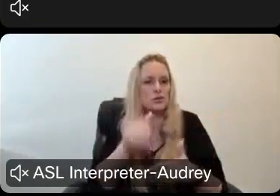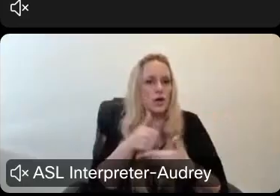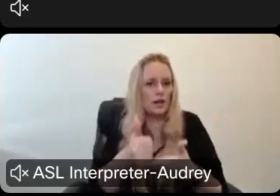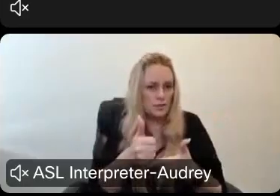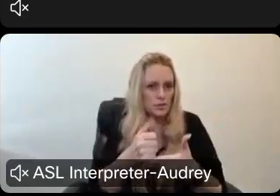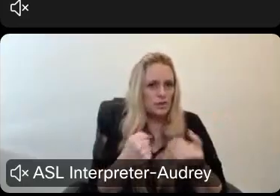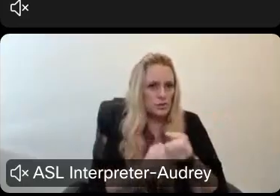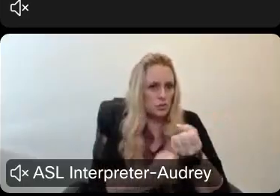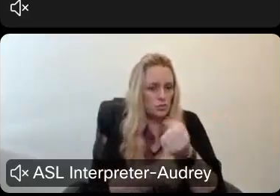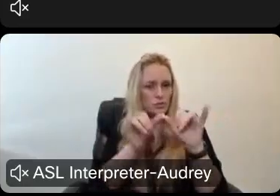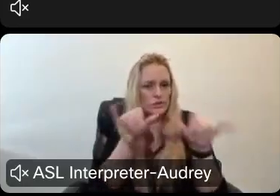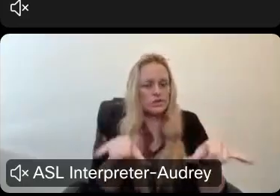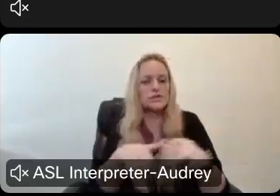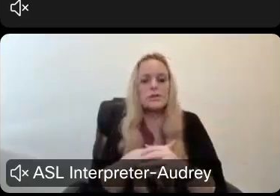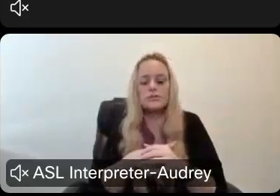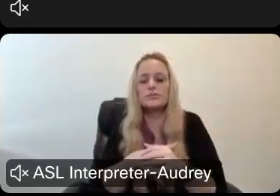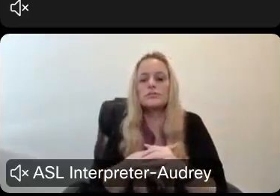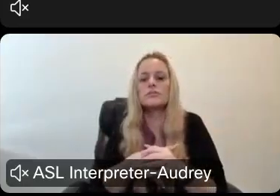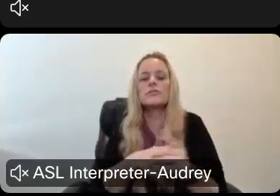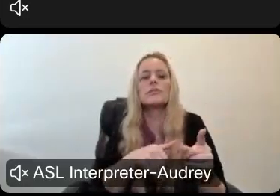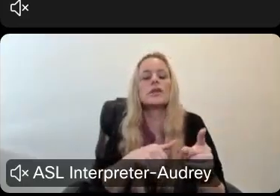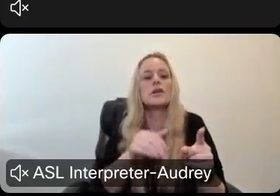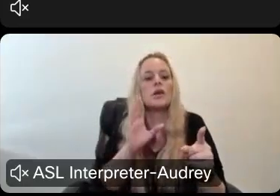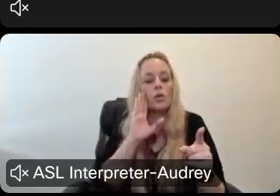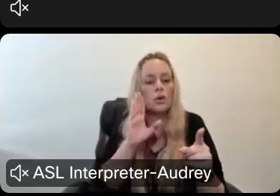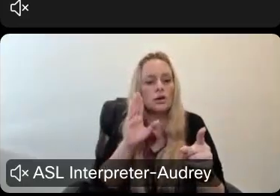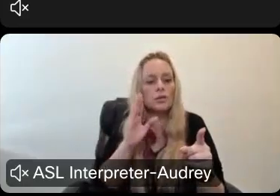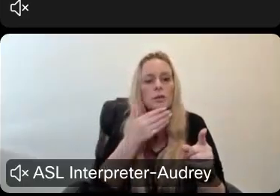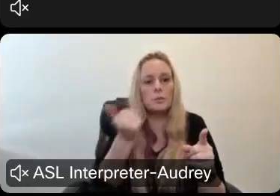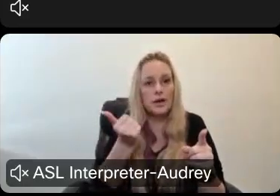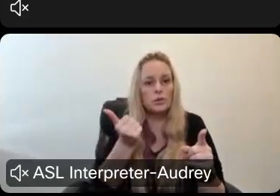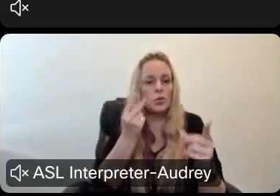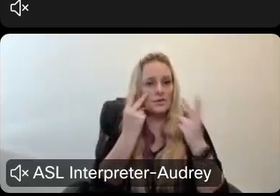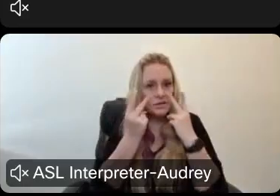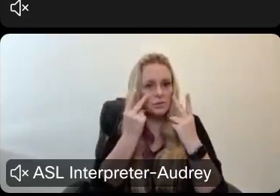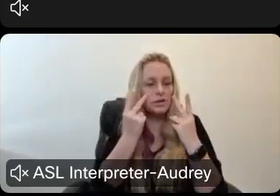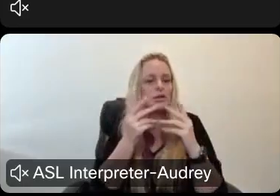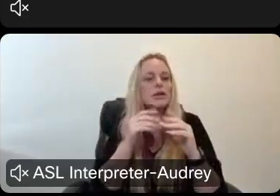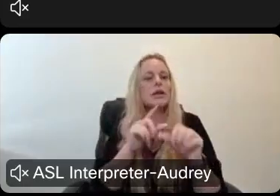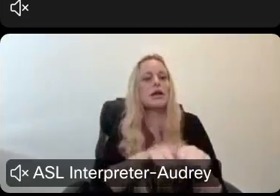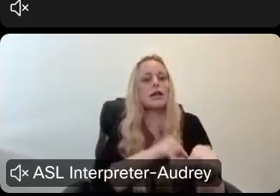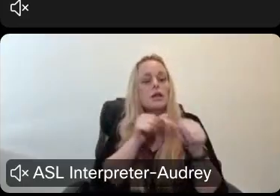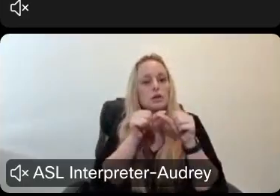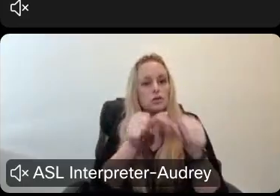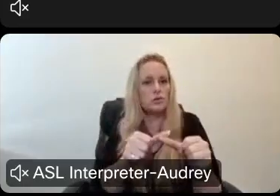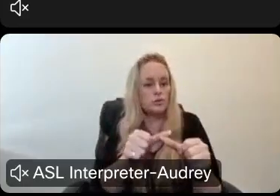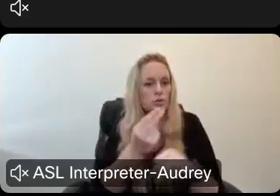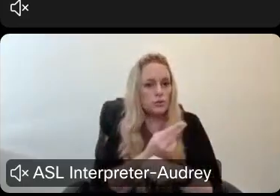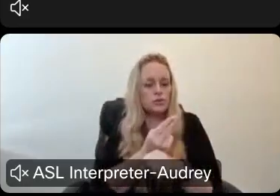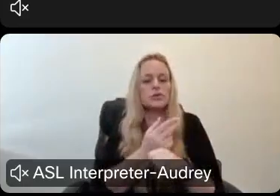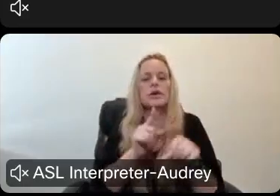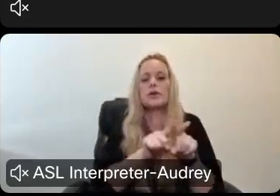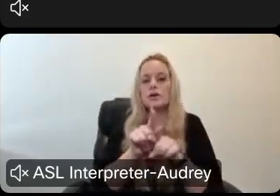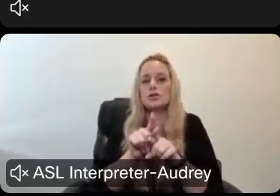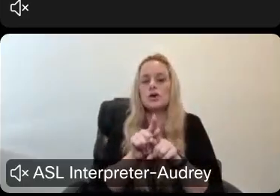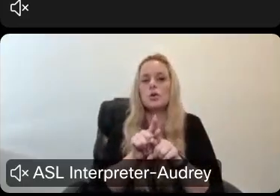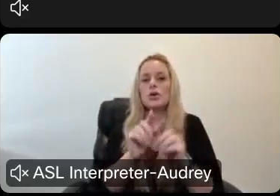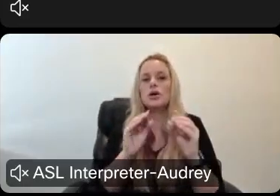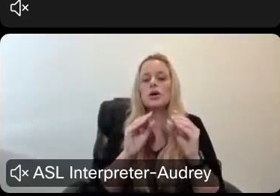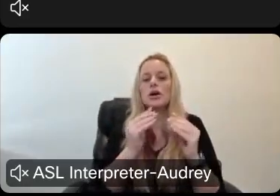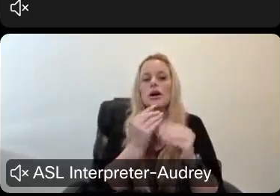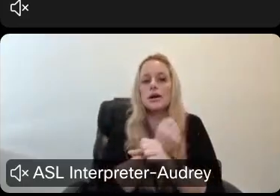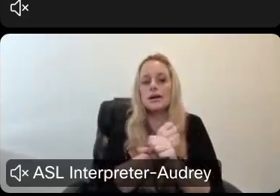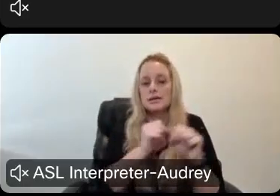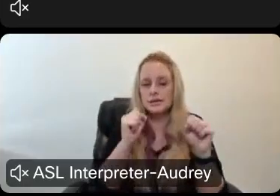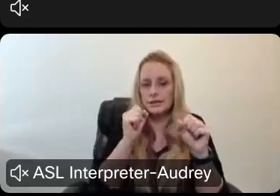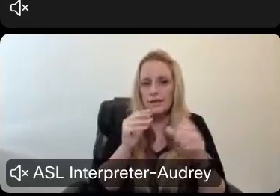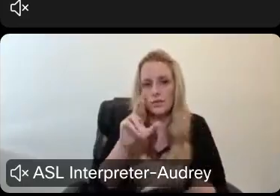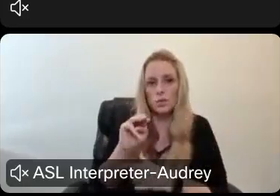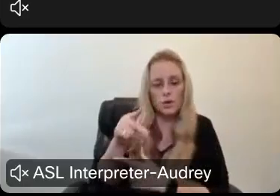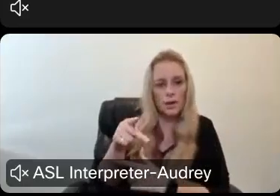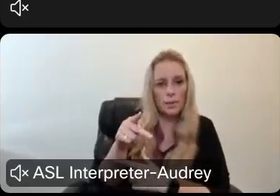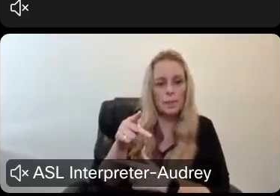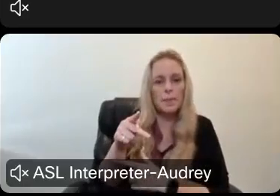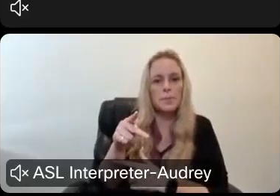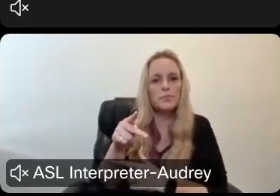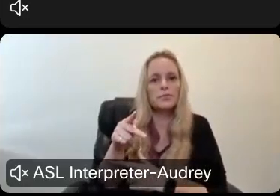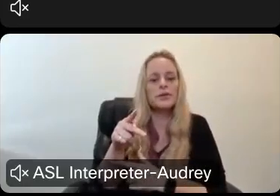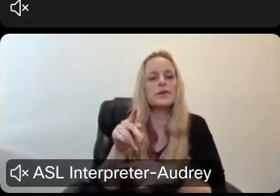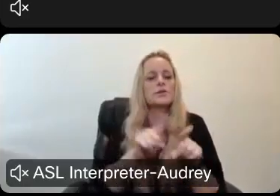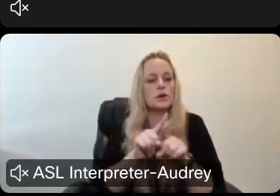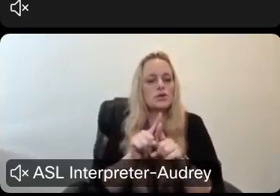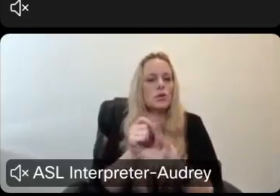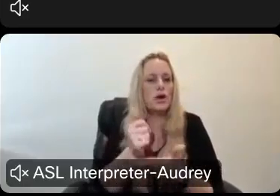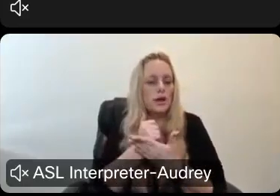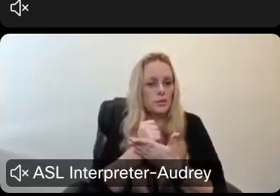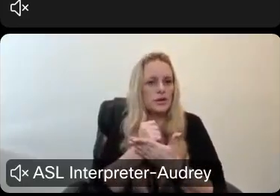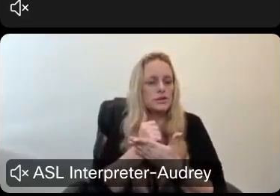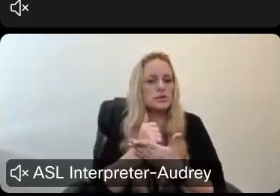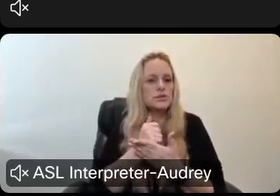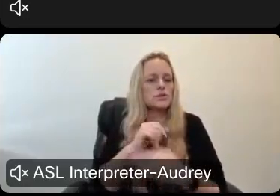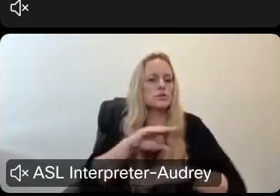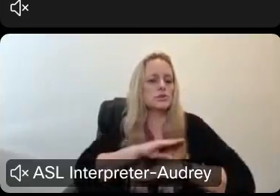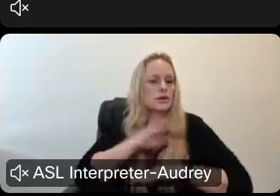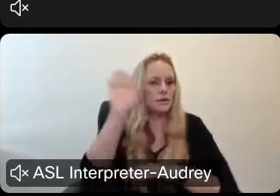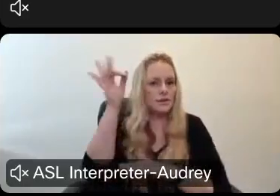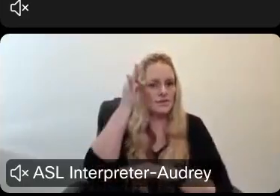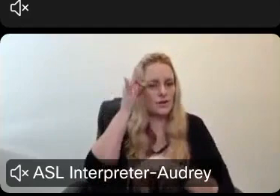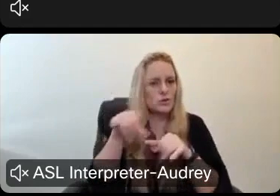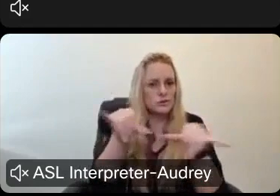The thermal plastic crosswalk markings will be for better visibility and long term use and a safer, much flattered pedestrian curb ramp will is also helping us meet the federal standards when everything was approved.